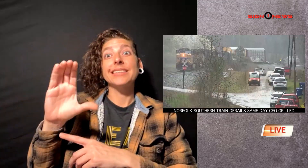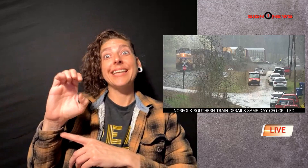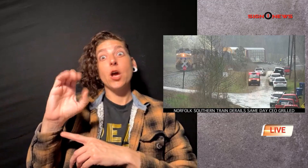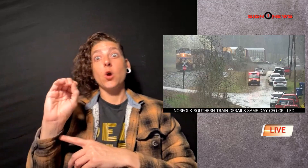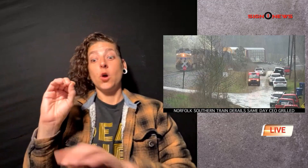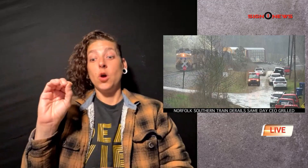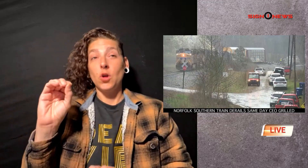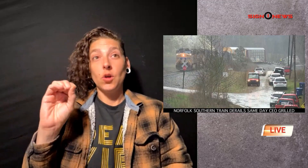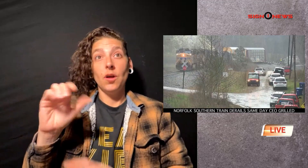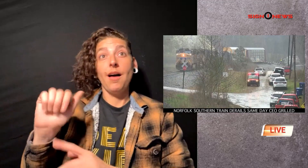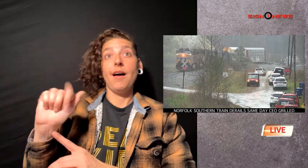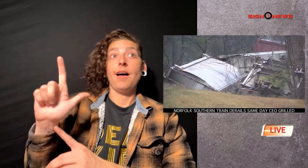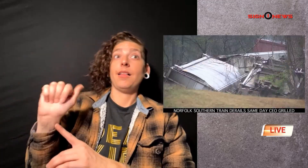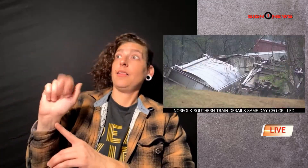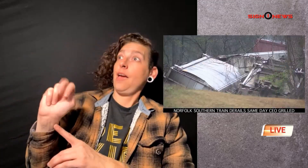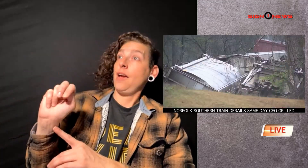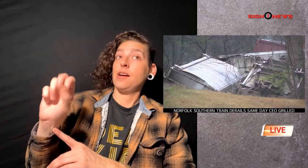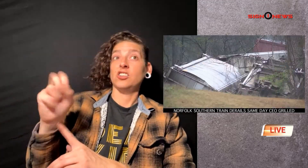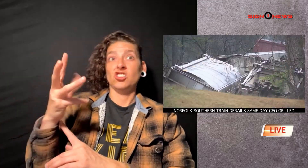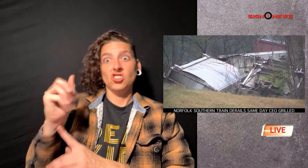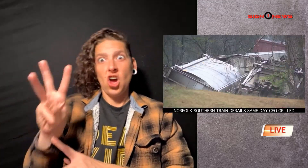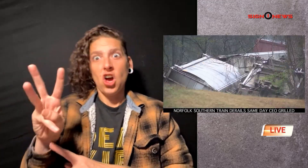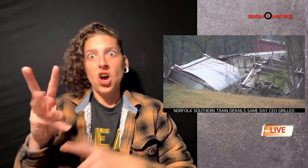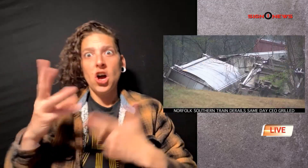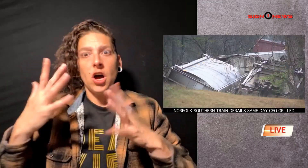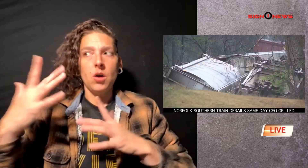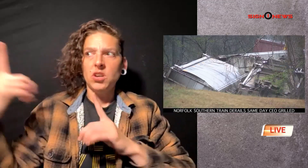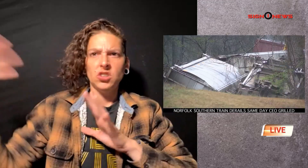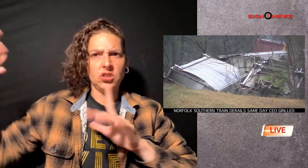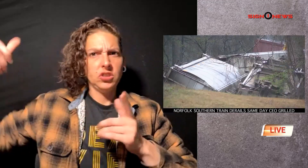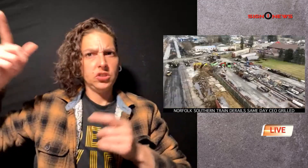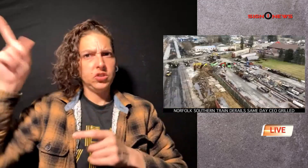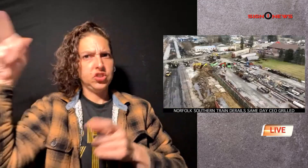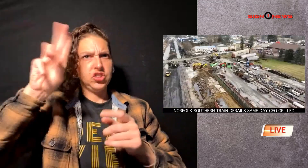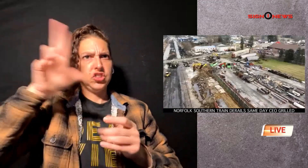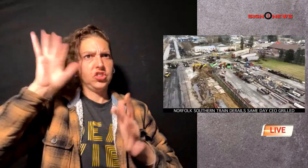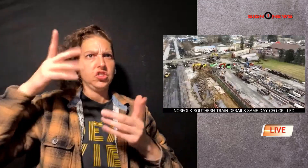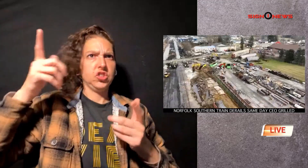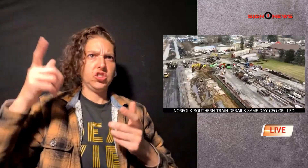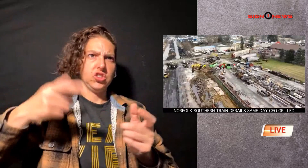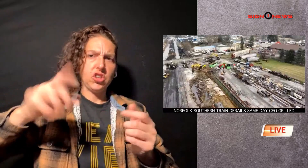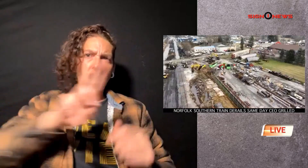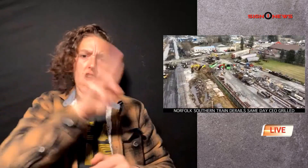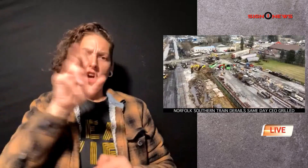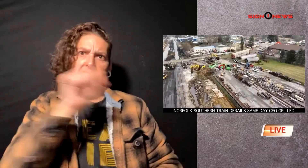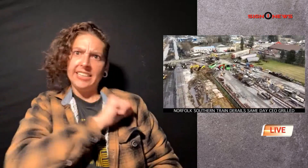the company CEO Alan Shaw was being grilled by US senators